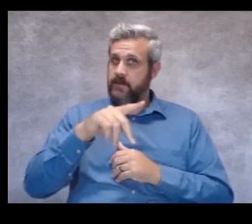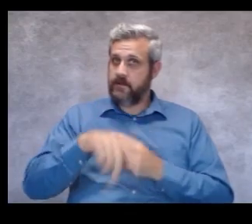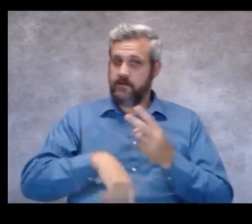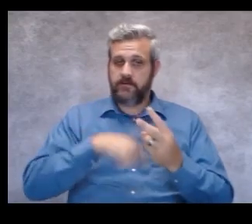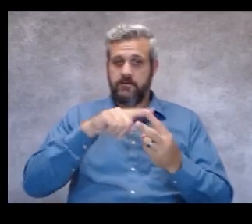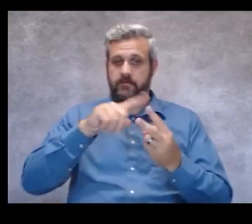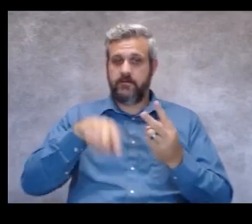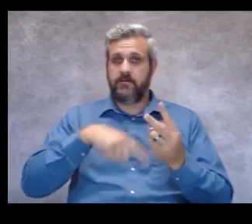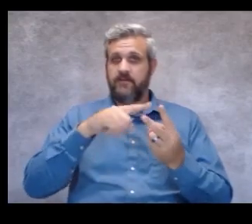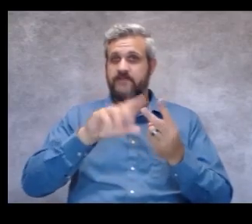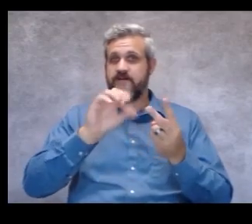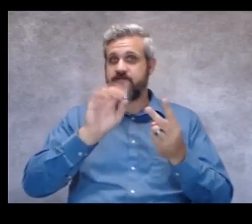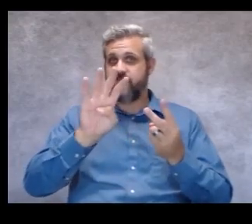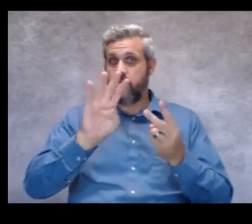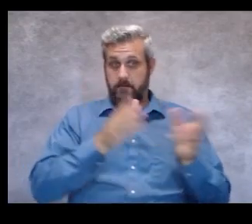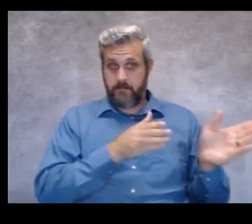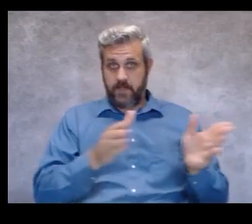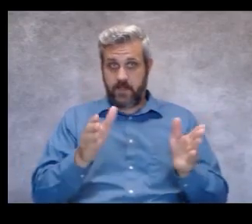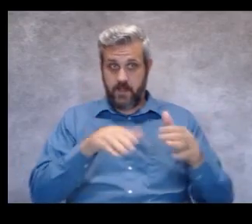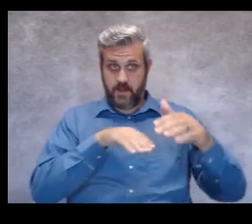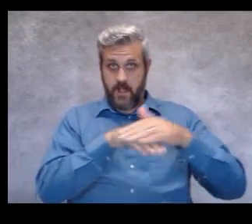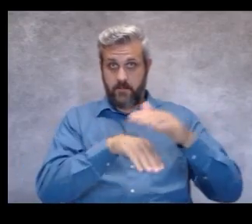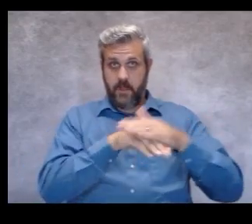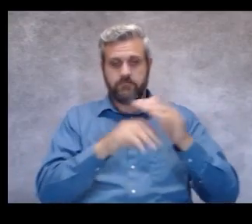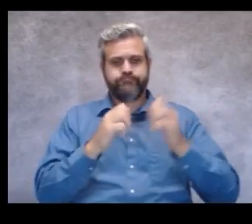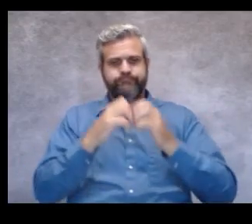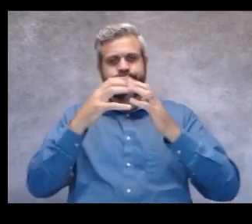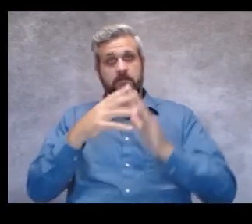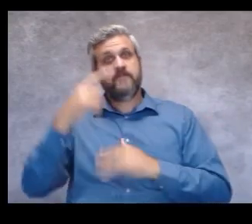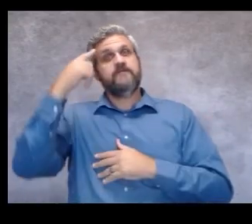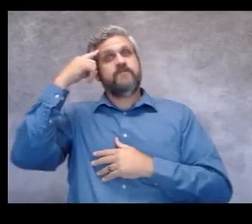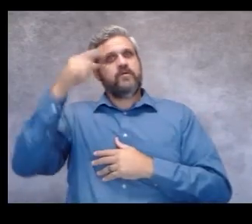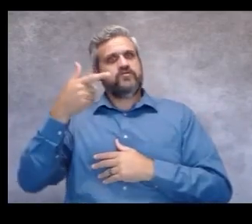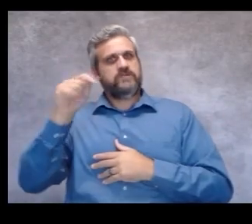plan accommodations need to be implemented for the process to be